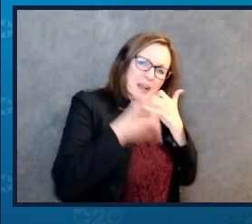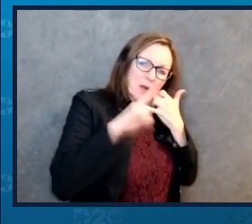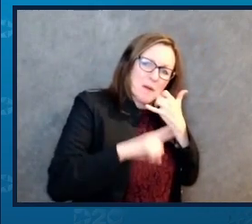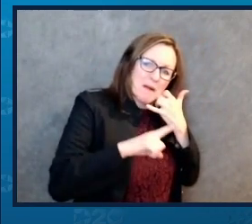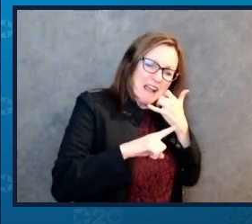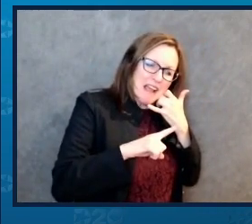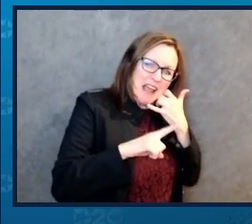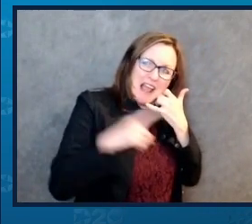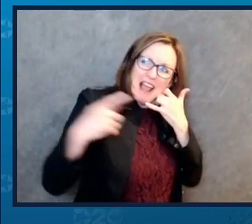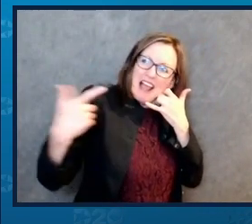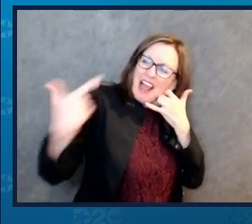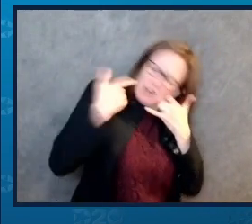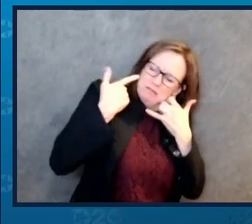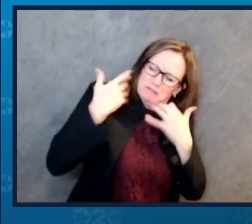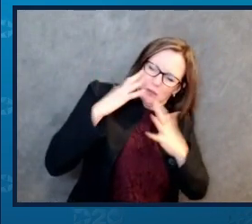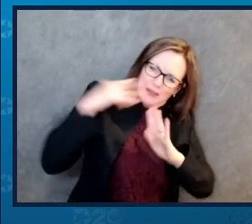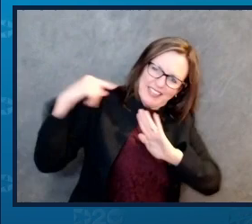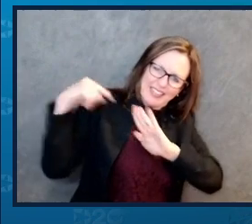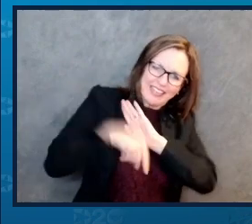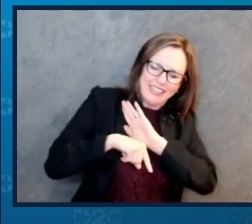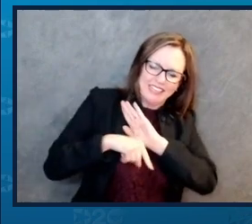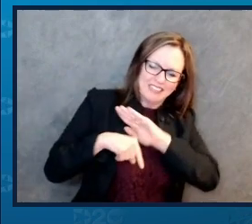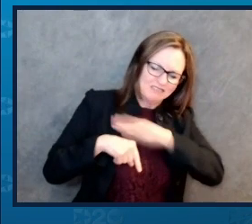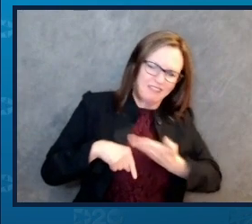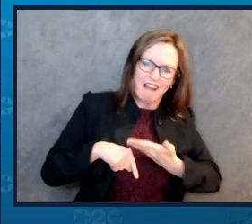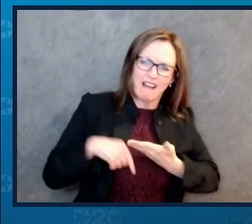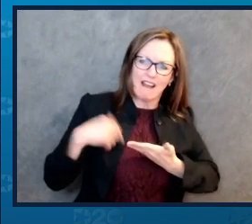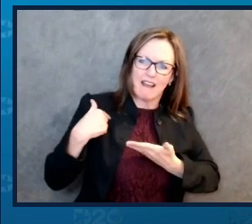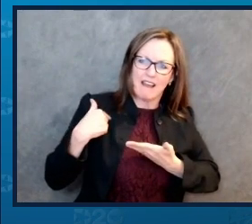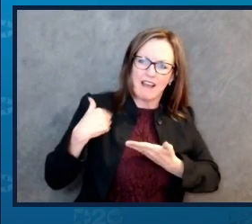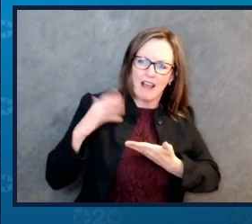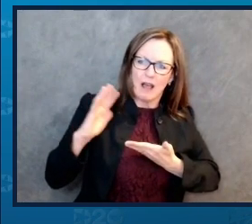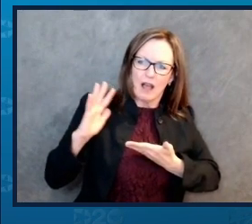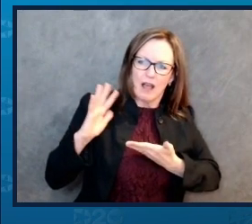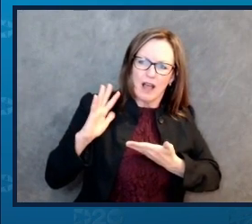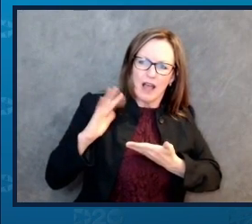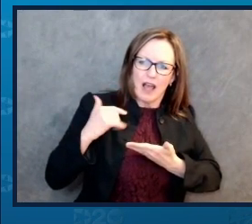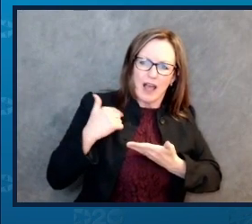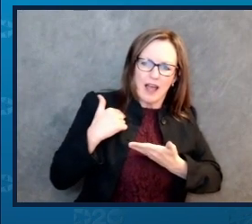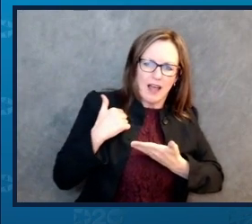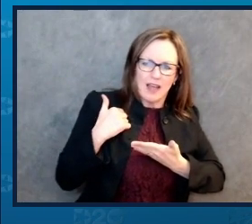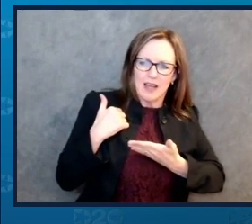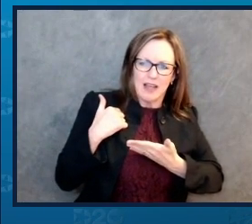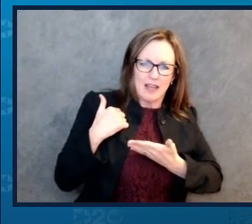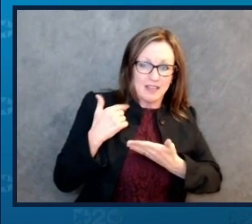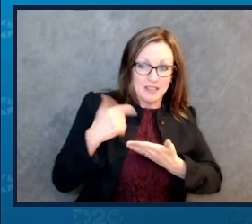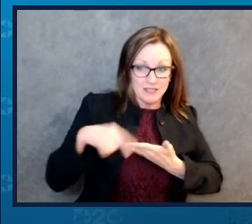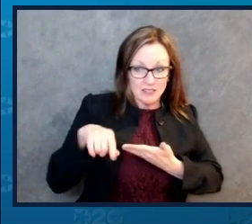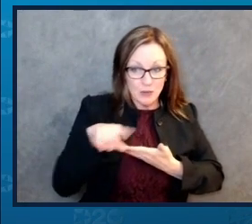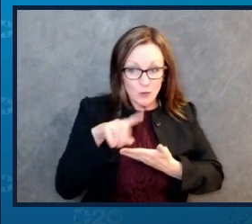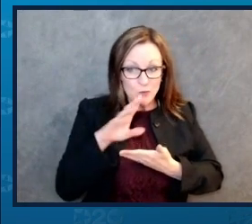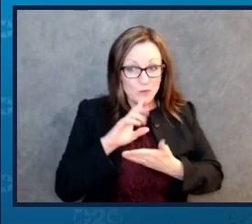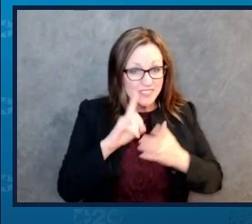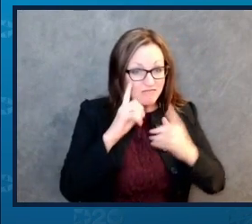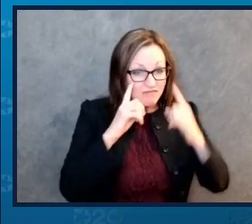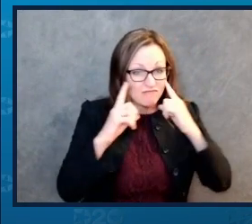YOU DOESN'T HEAR VOICES LIKE THESE IN THE HALLS OF THE U.S. CAPITAL. MY HUSBAND STABBED ME 13